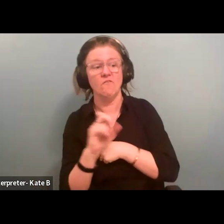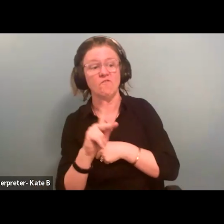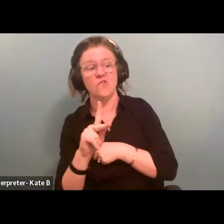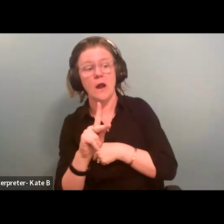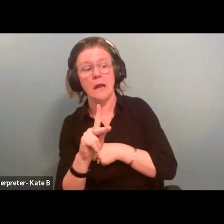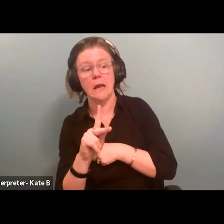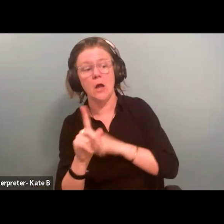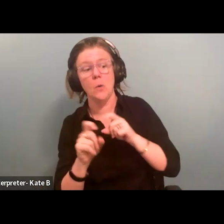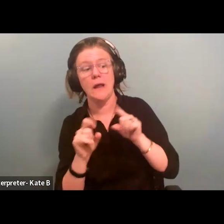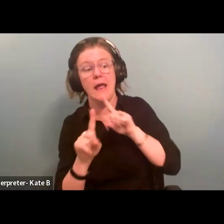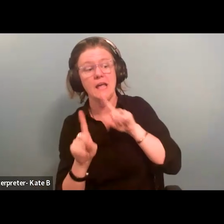right now?